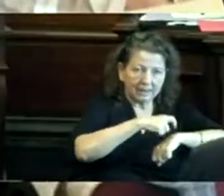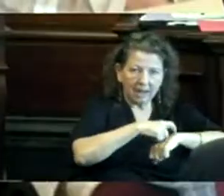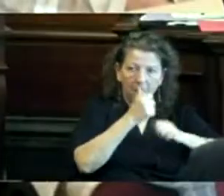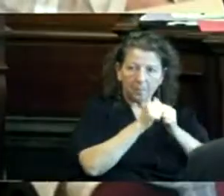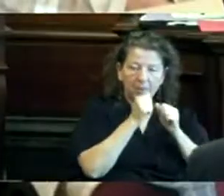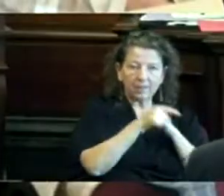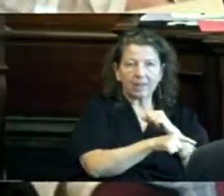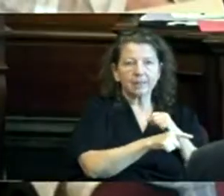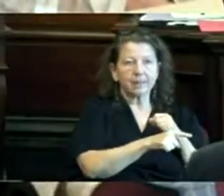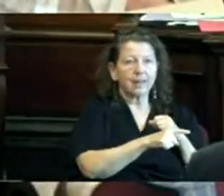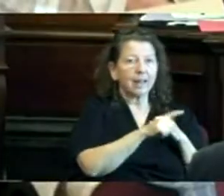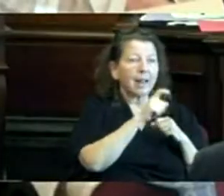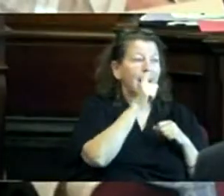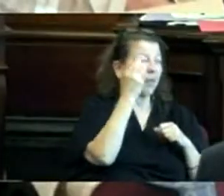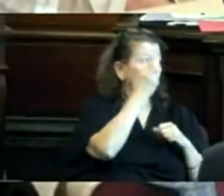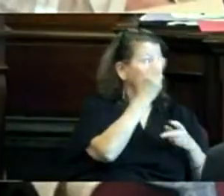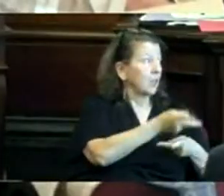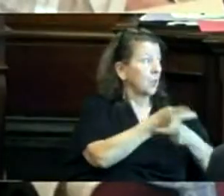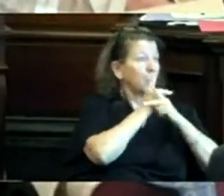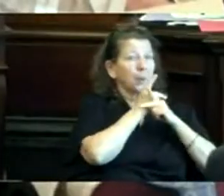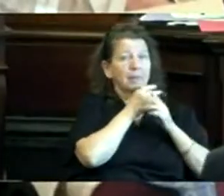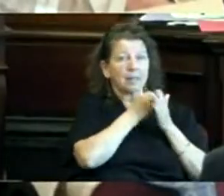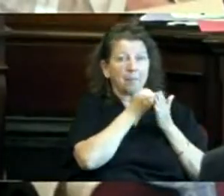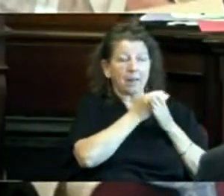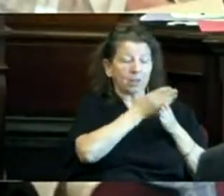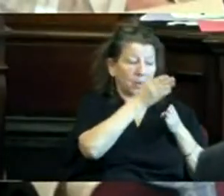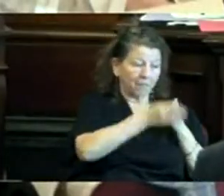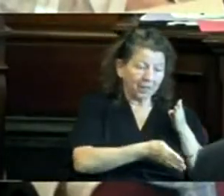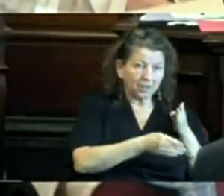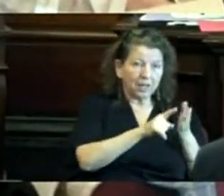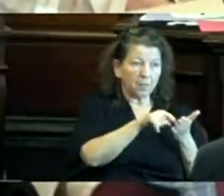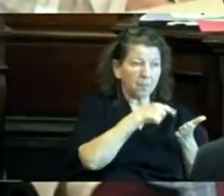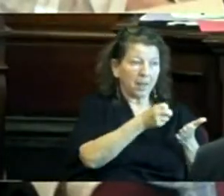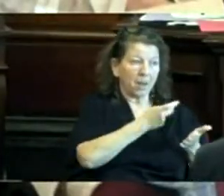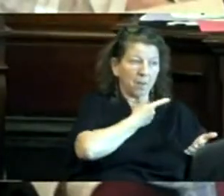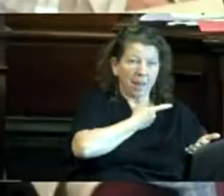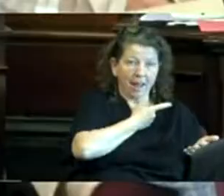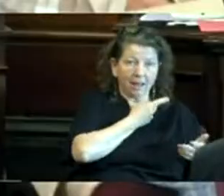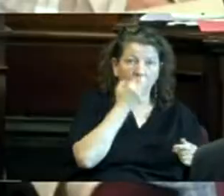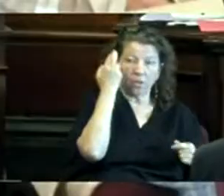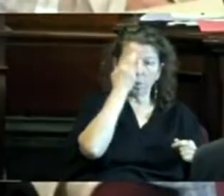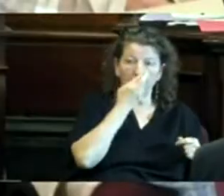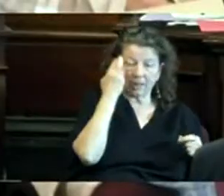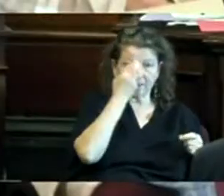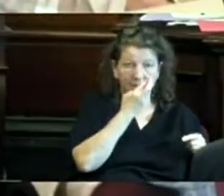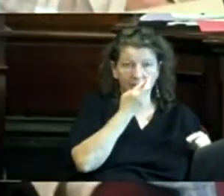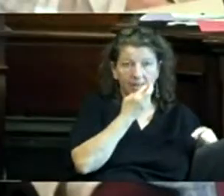one of the things we have spent a fair amount of time in this planning process, and one of the